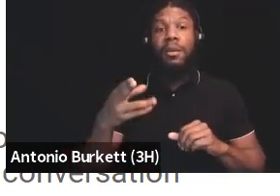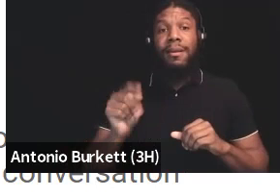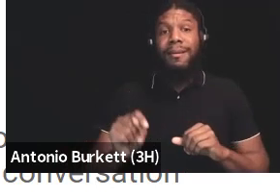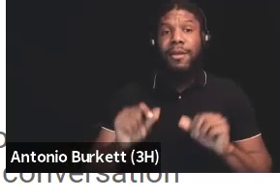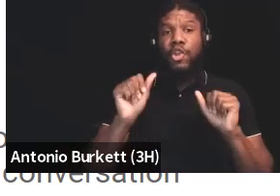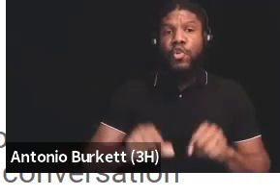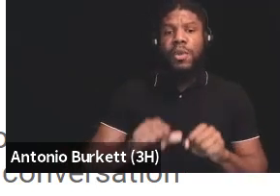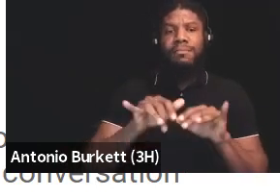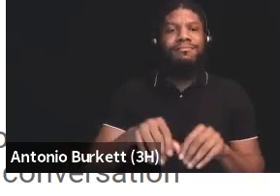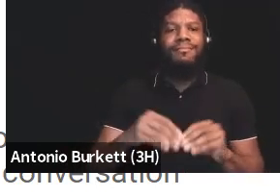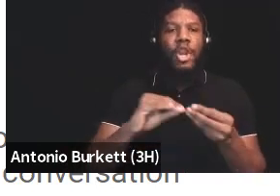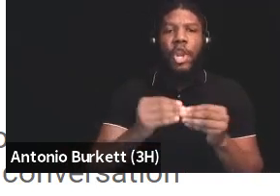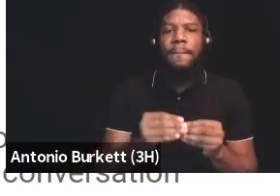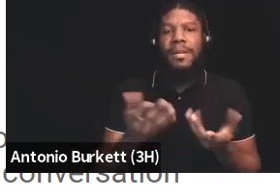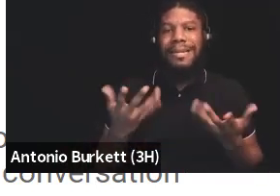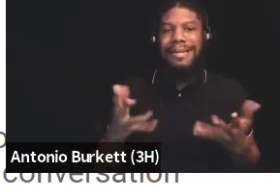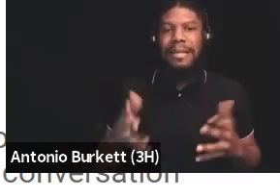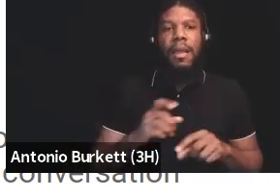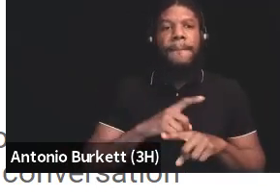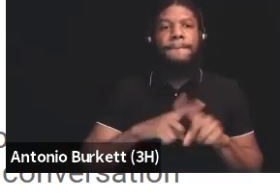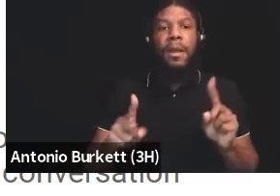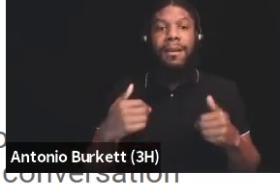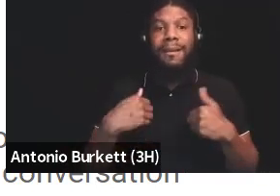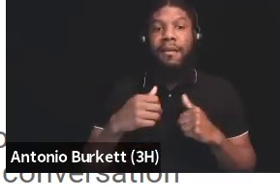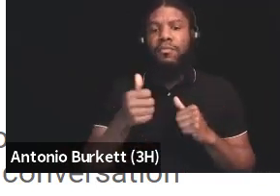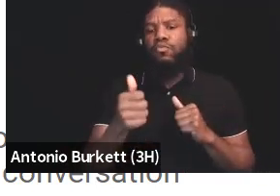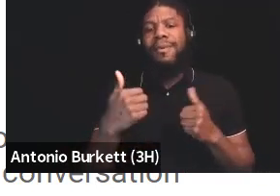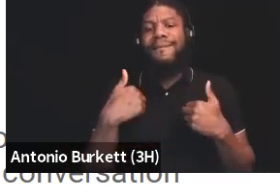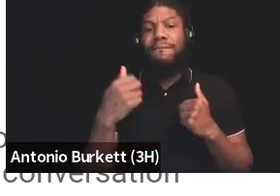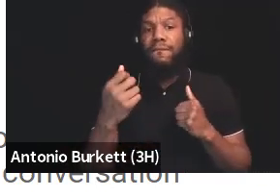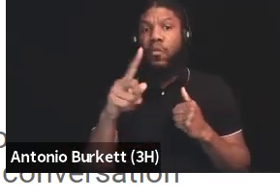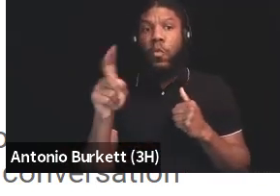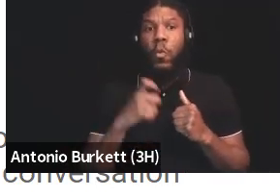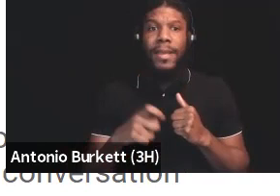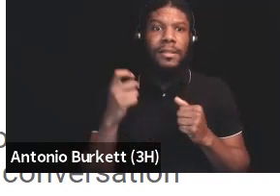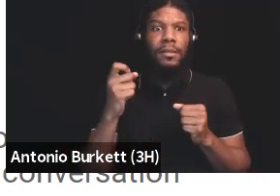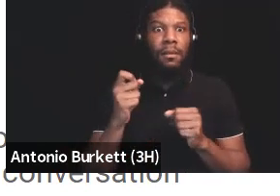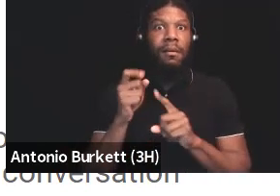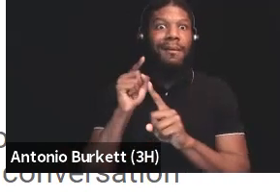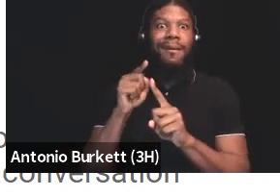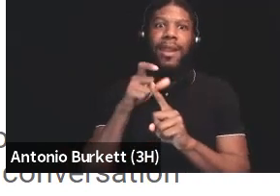if you have a question and you don't see it listed here, feel free to add an additional question.